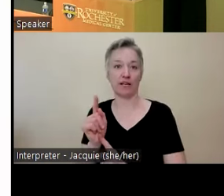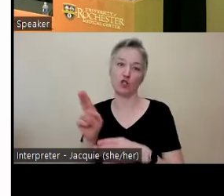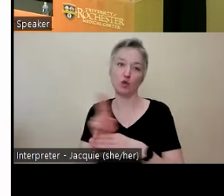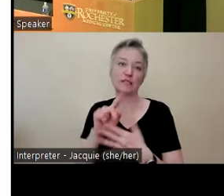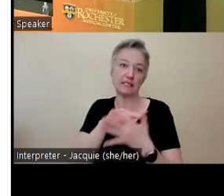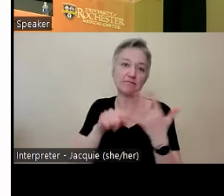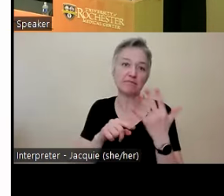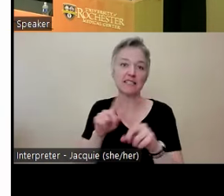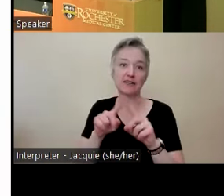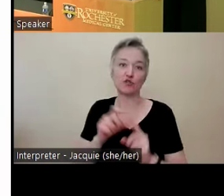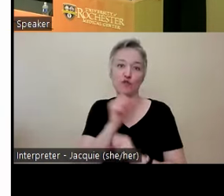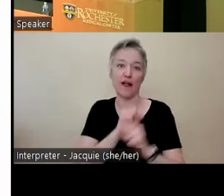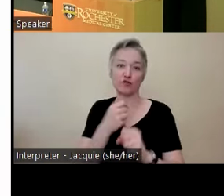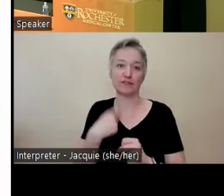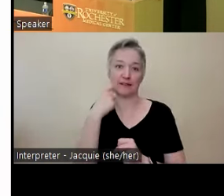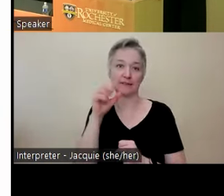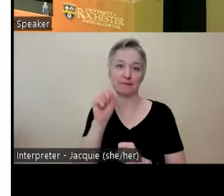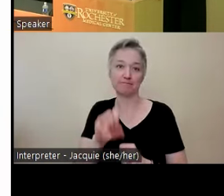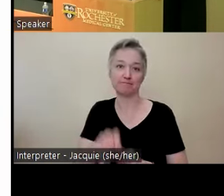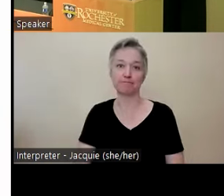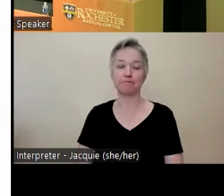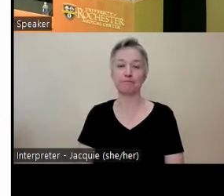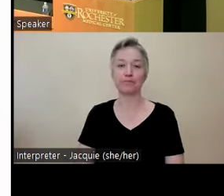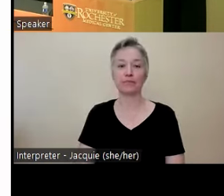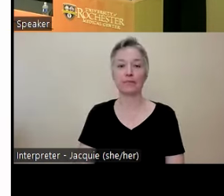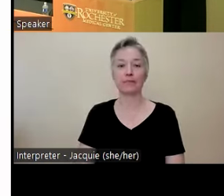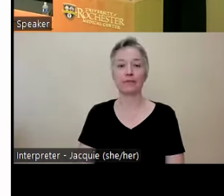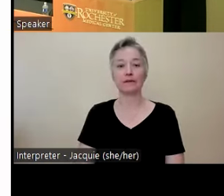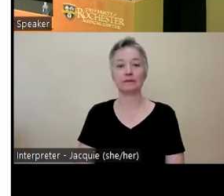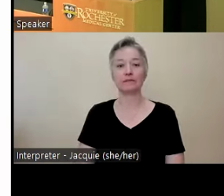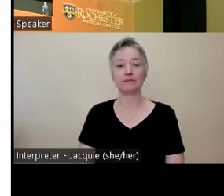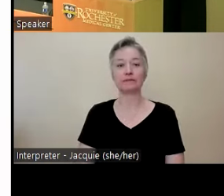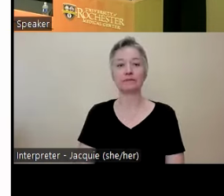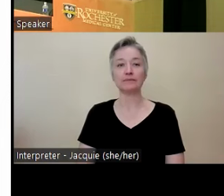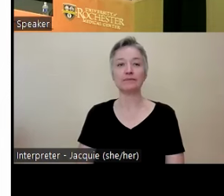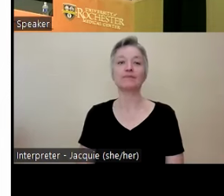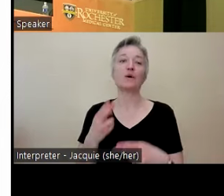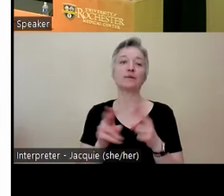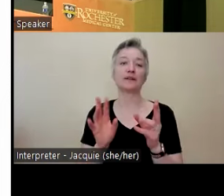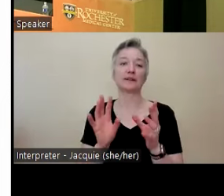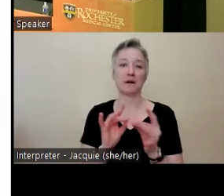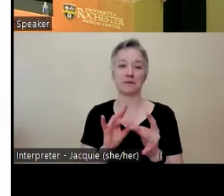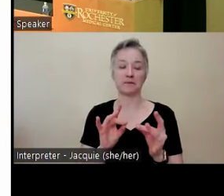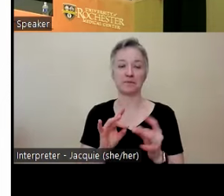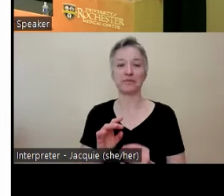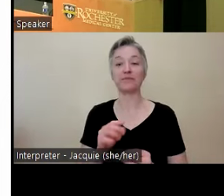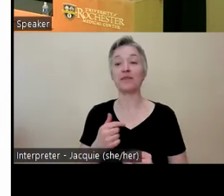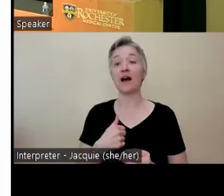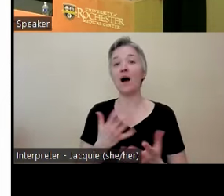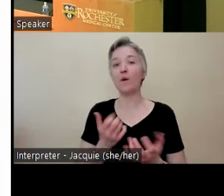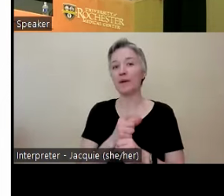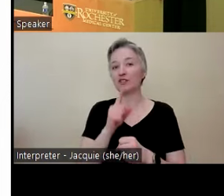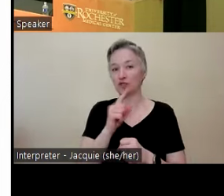just discussed and then a quick note um I wanted to make sure to share that we have to be careful